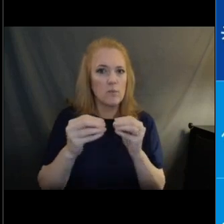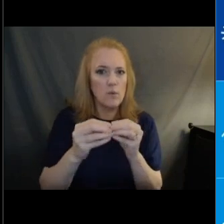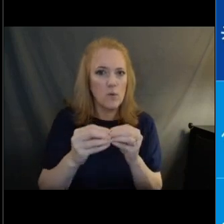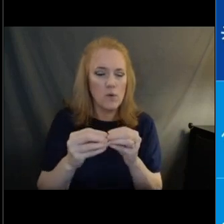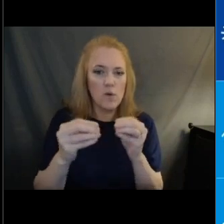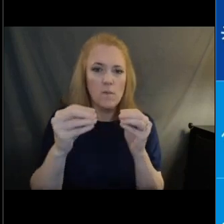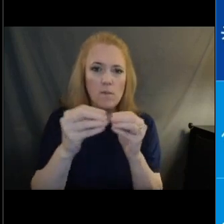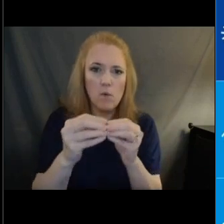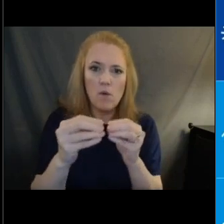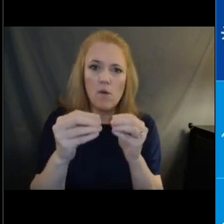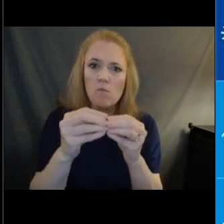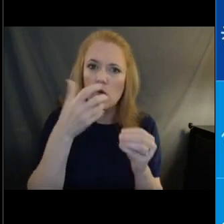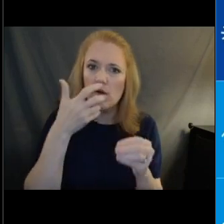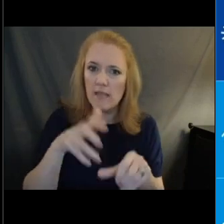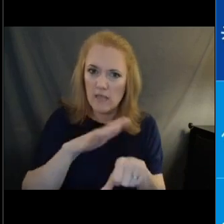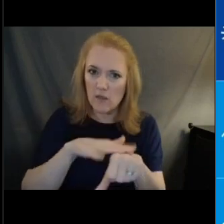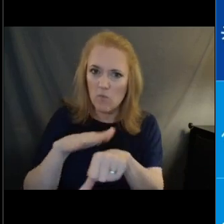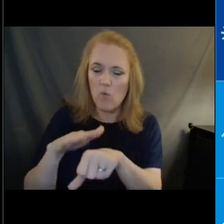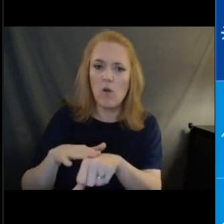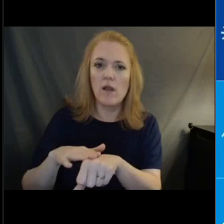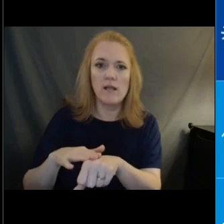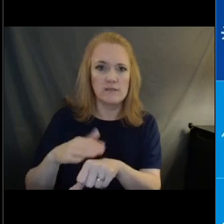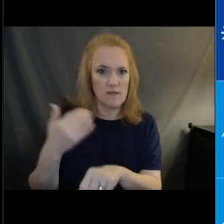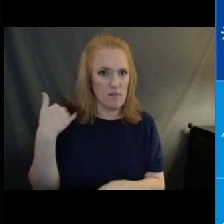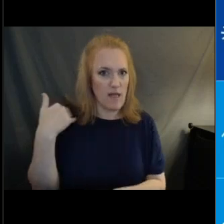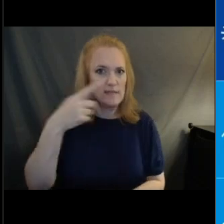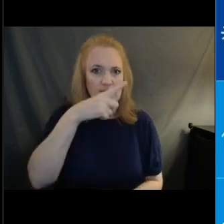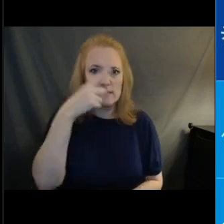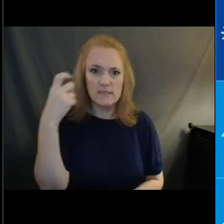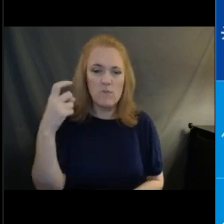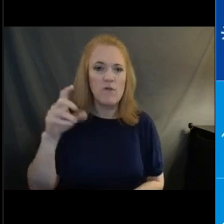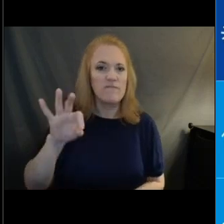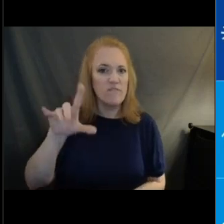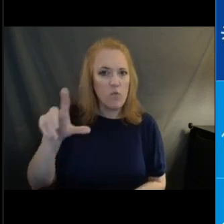especially across the Southern United States, Gulf Coast, and Florida where basically